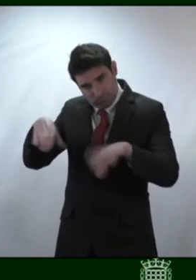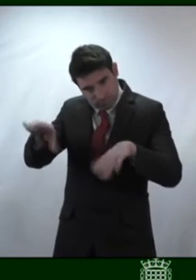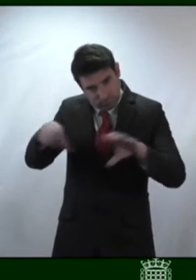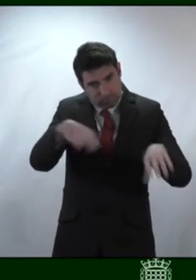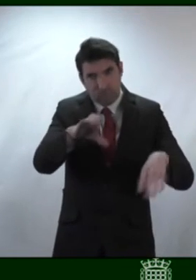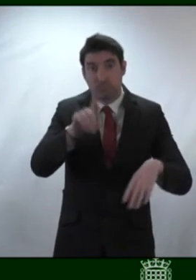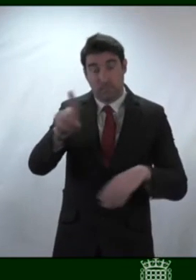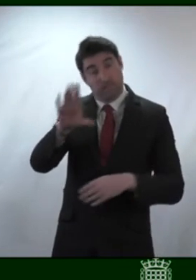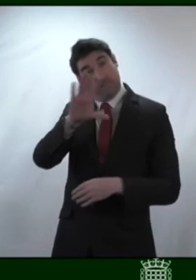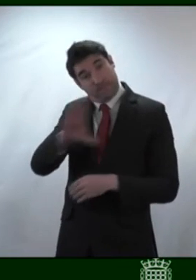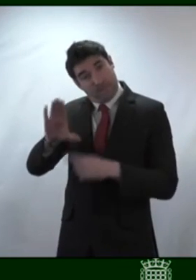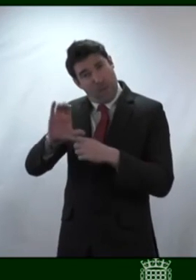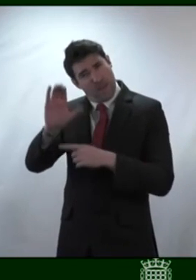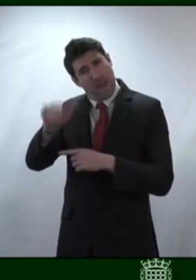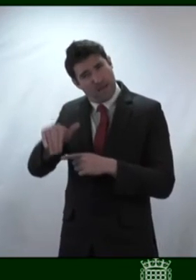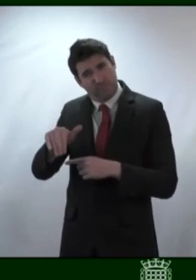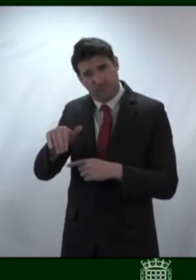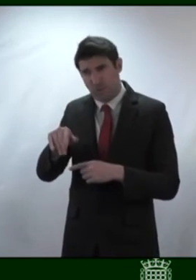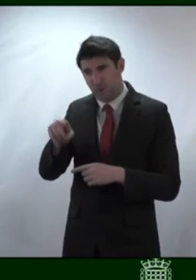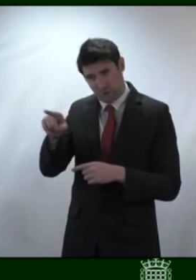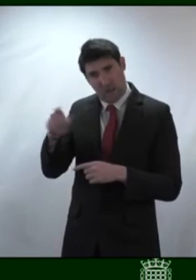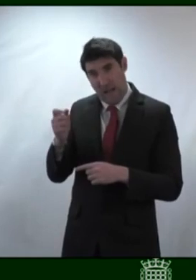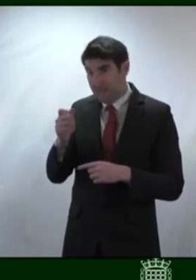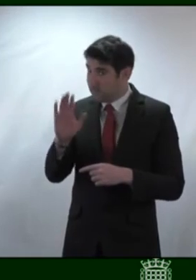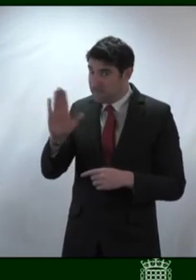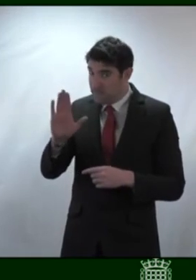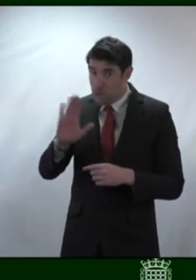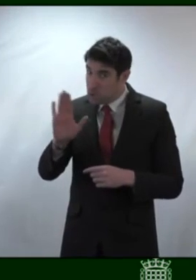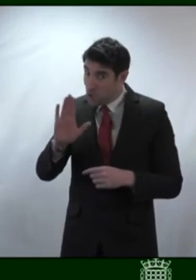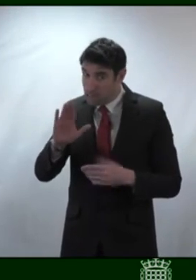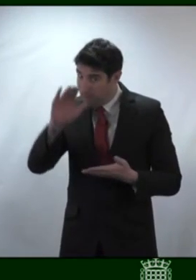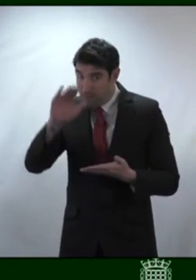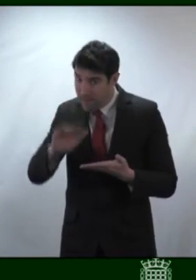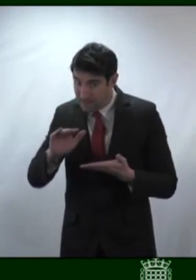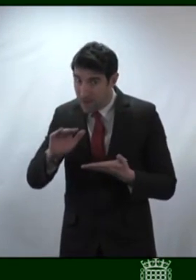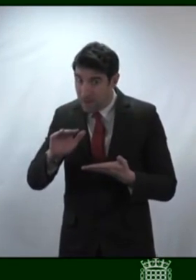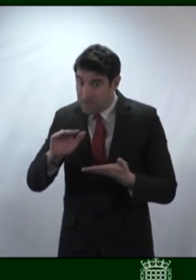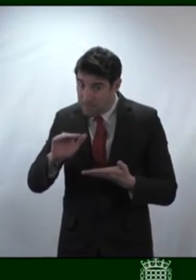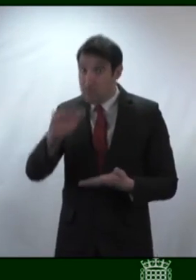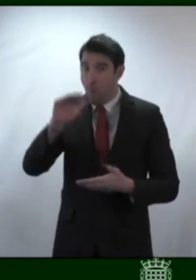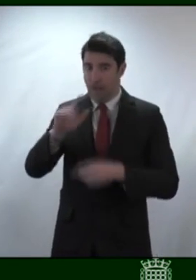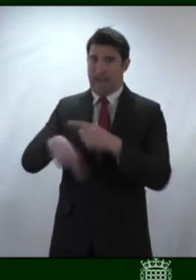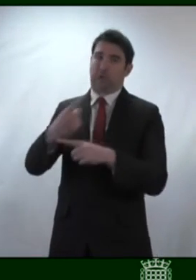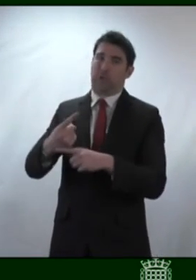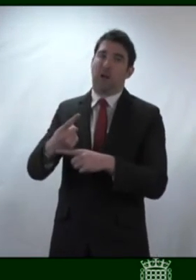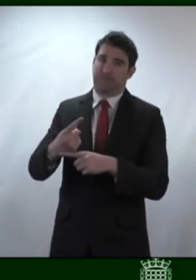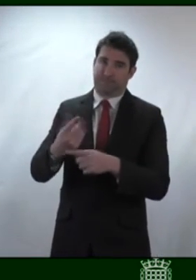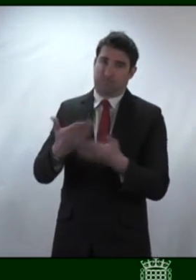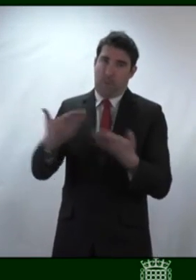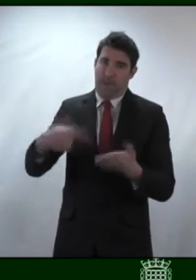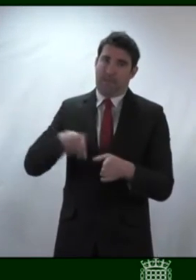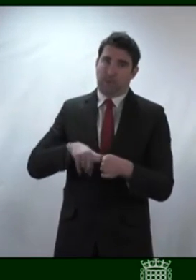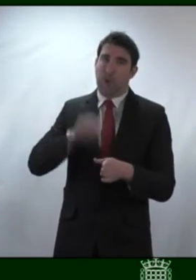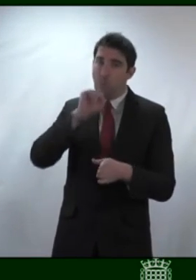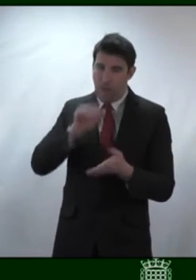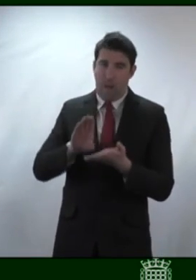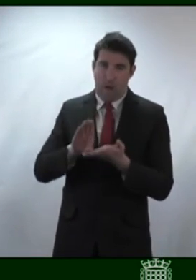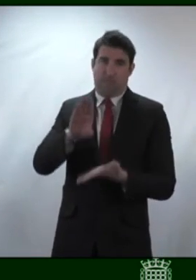attracting an average of 3.8% more per pupil next year compared with this year through the national